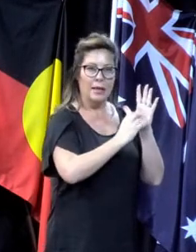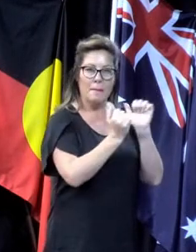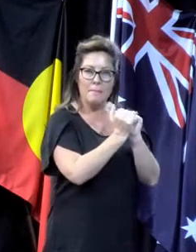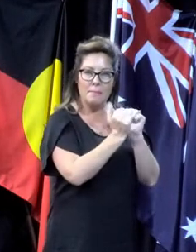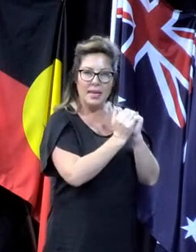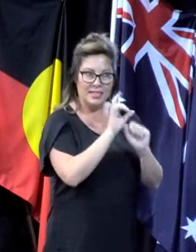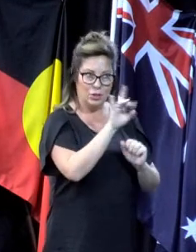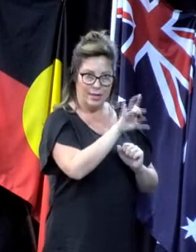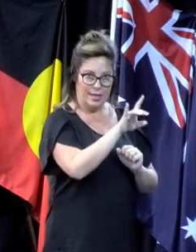Now...